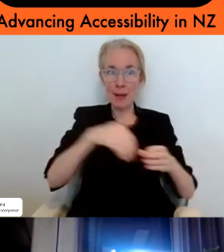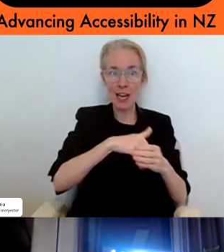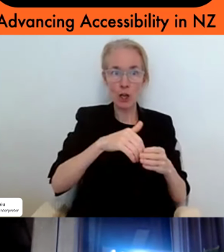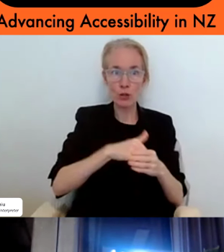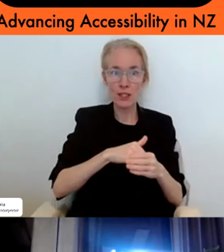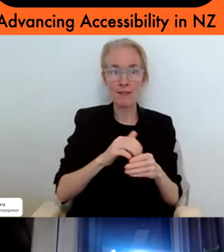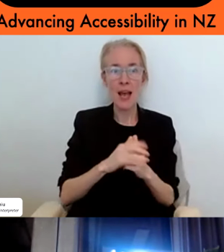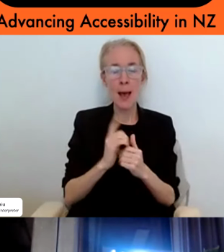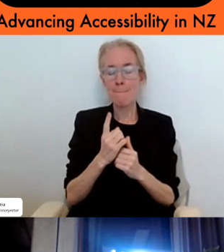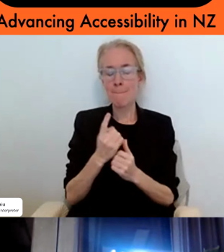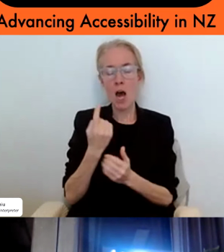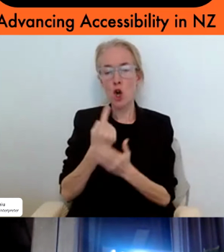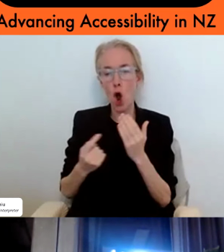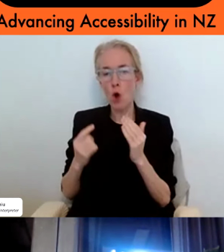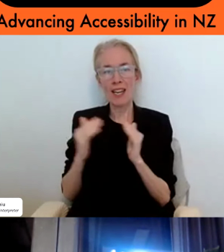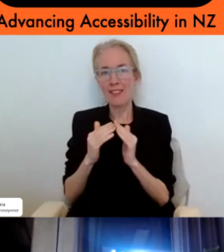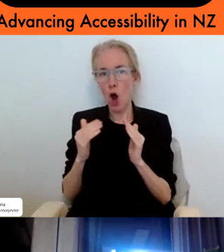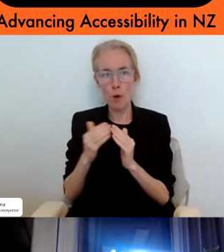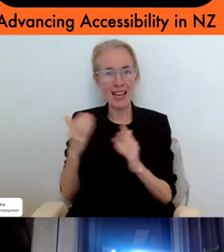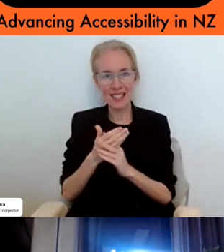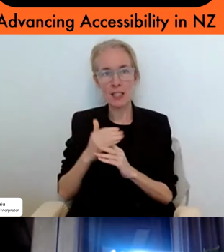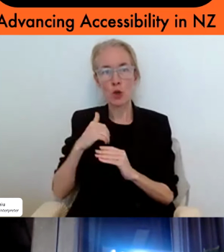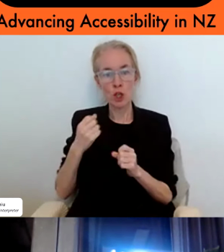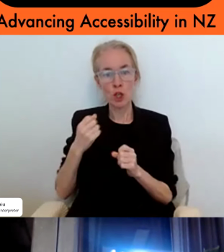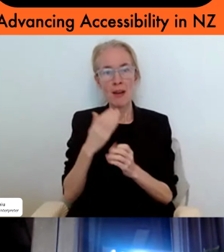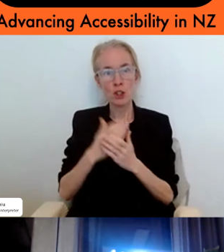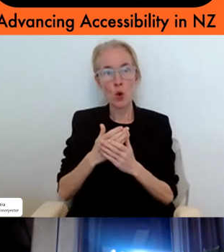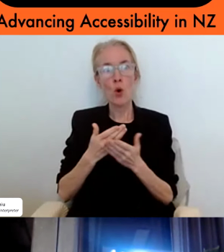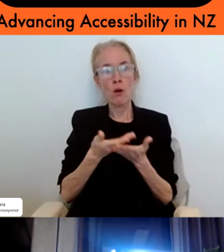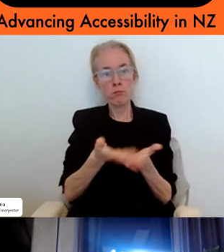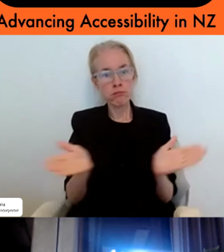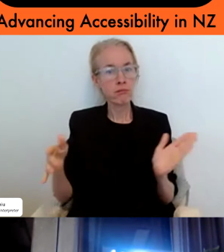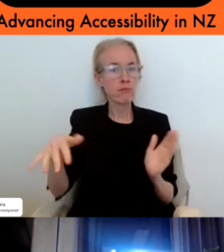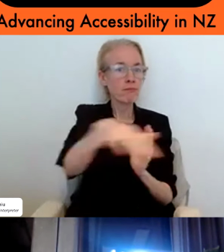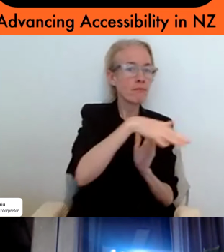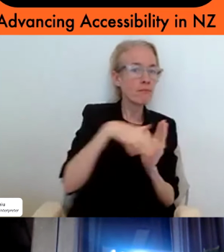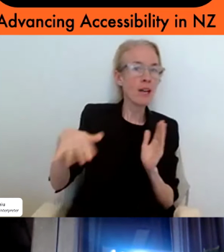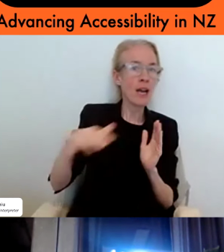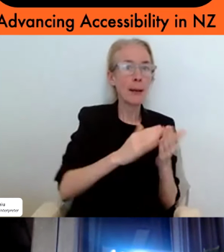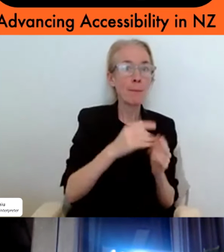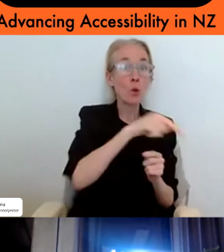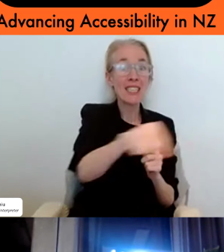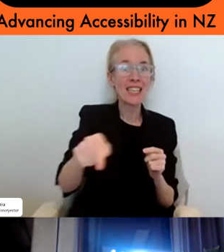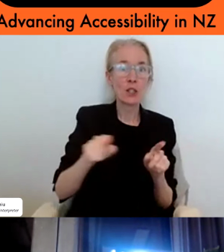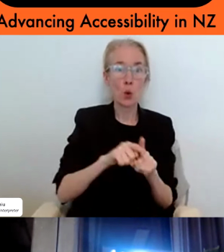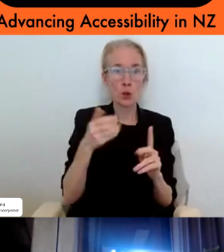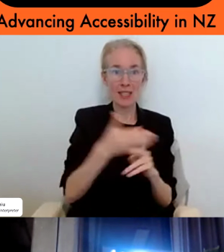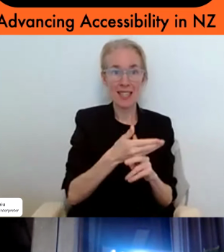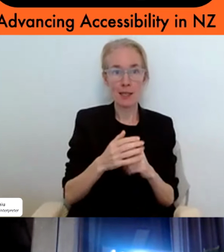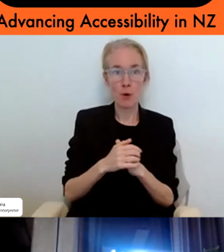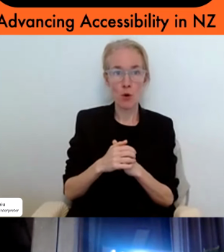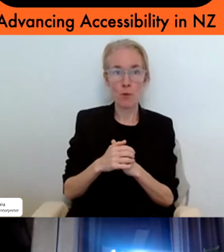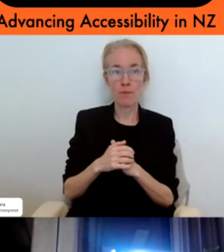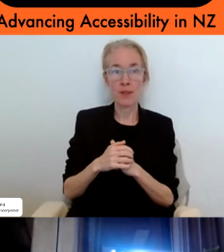gate and homes actually need to be inclusive. And listening to that opening address we looked at 70% of Kainga Ora tenants, for